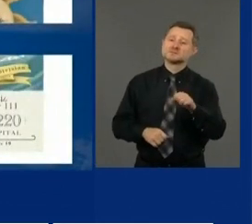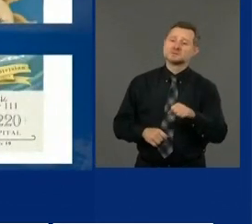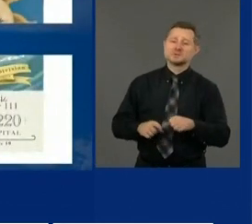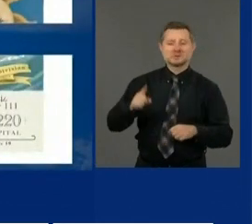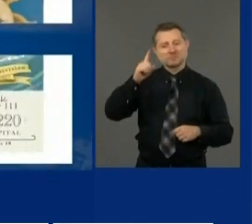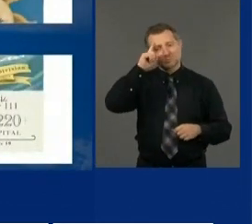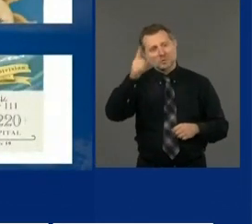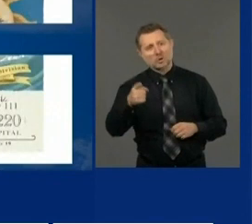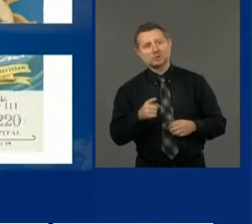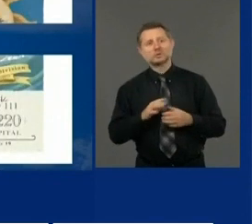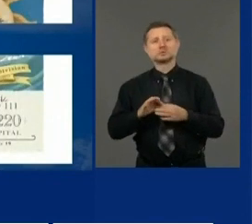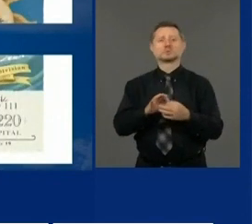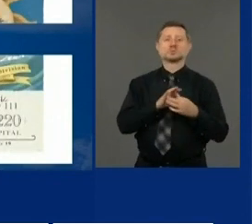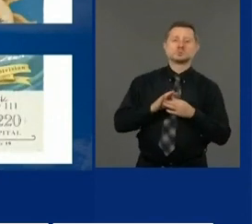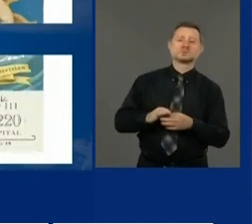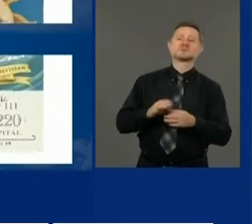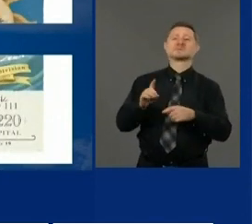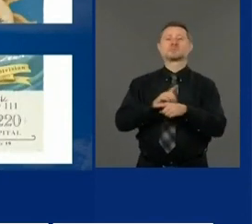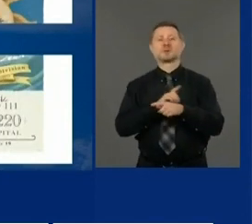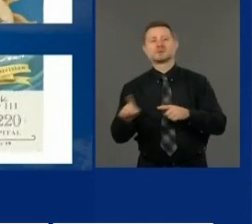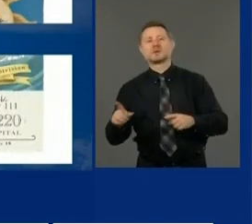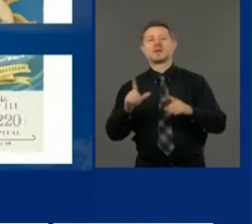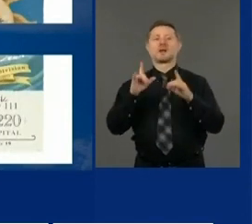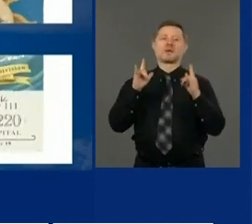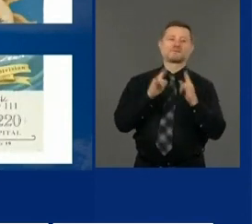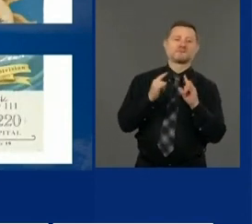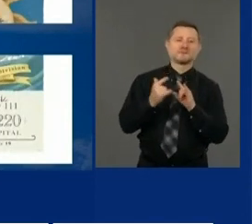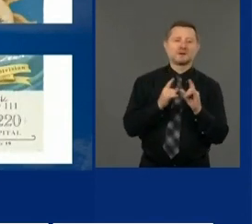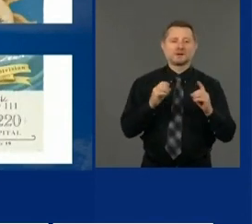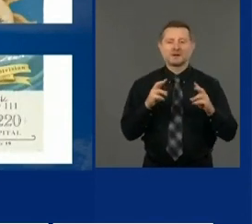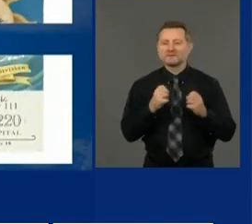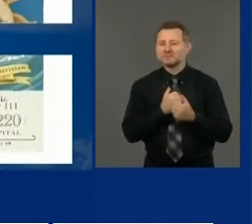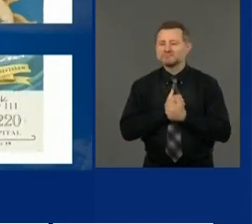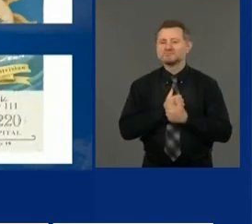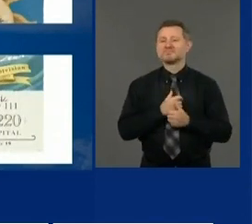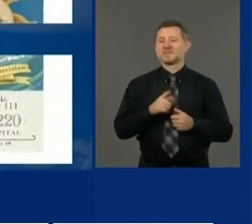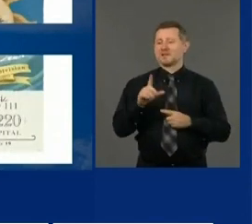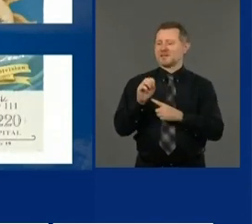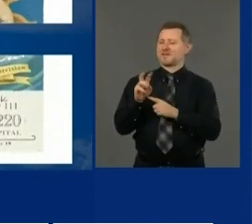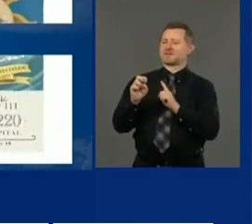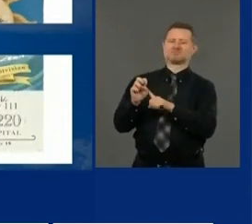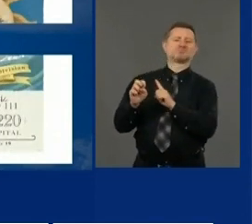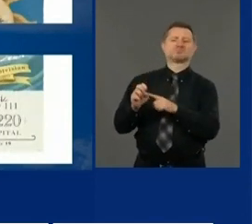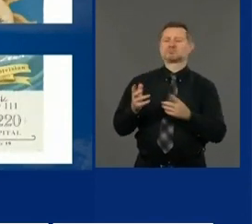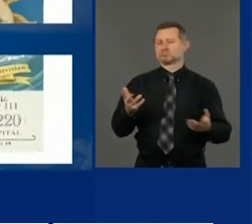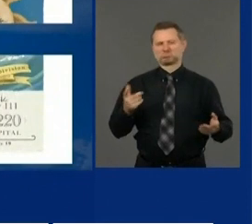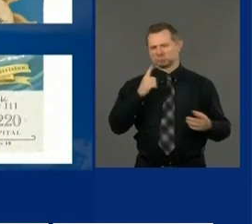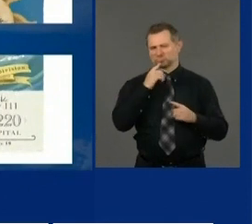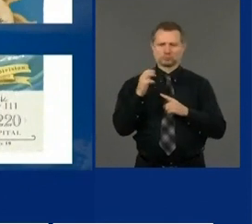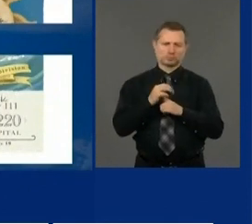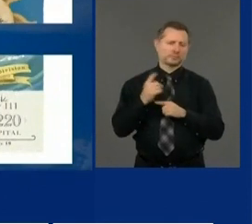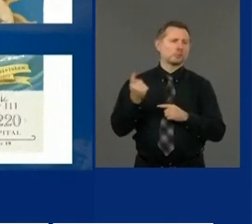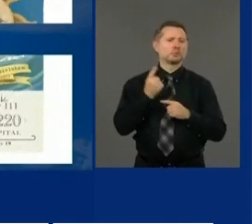PROTESTS.